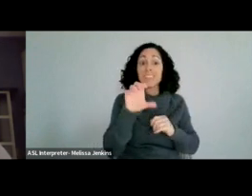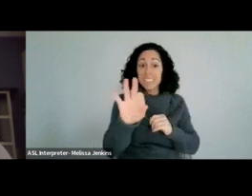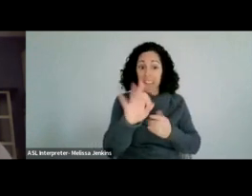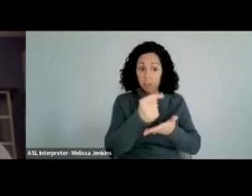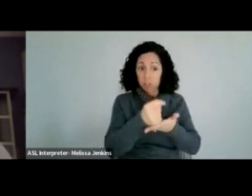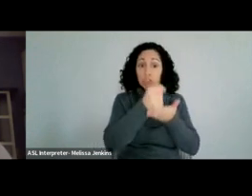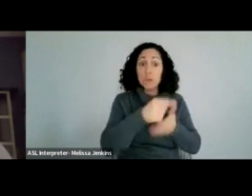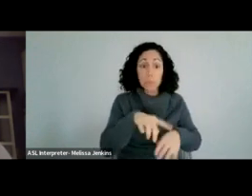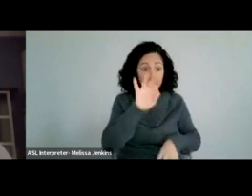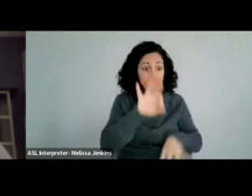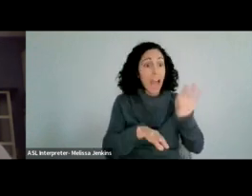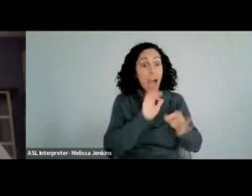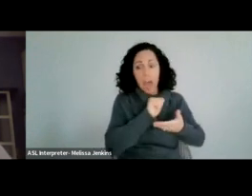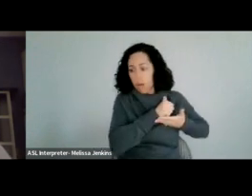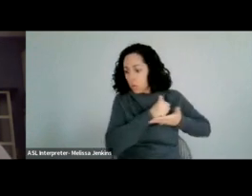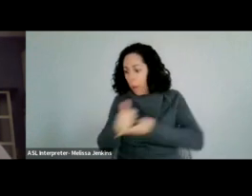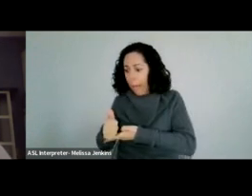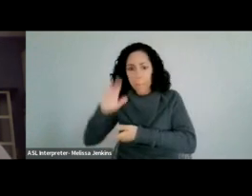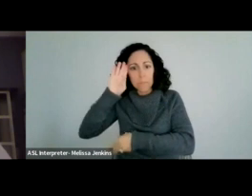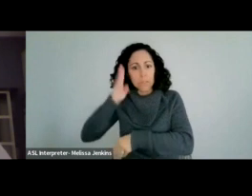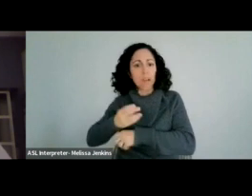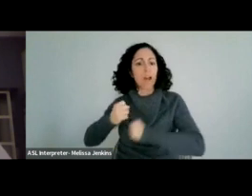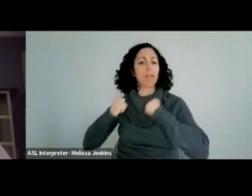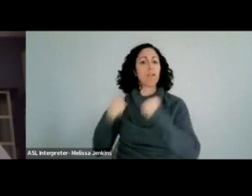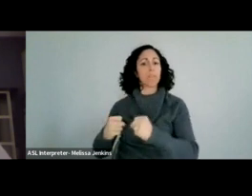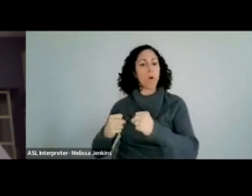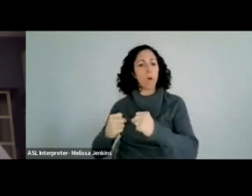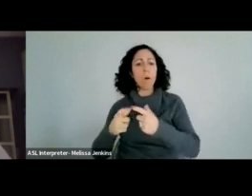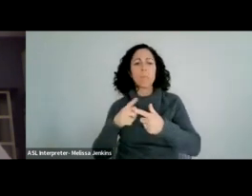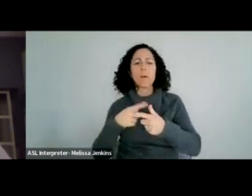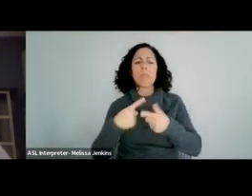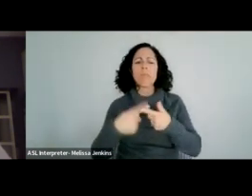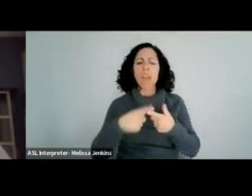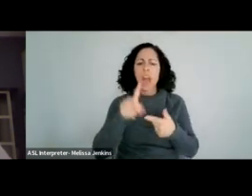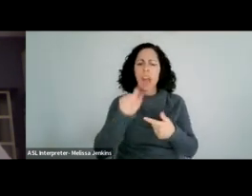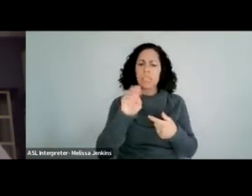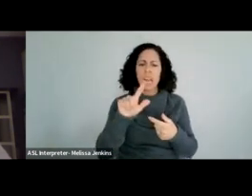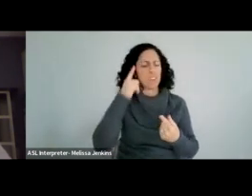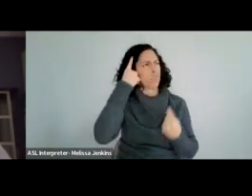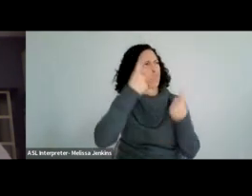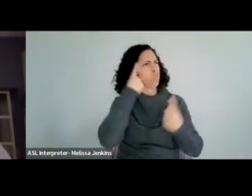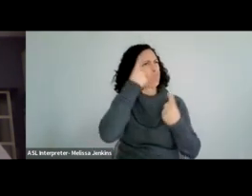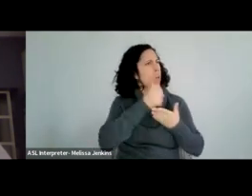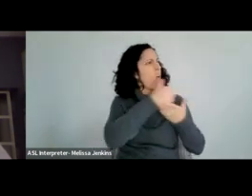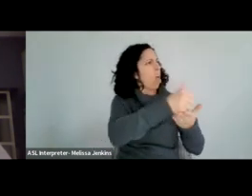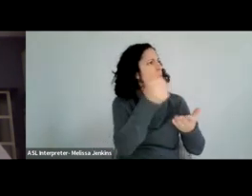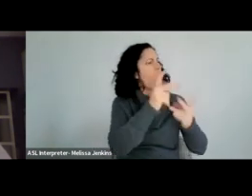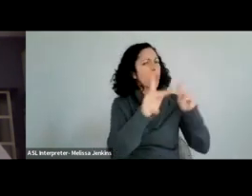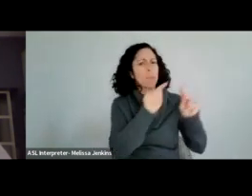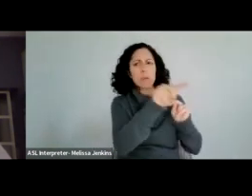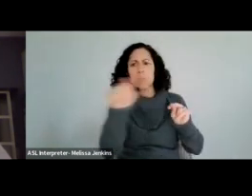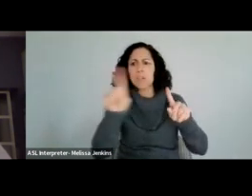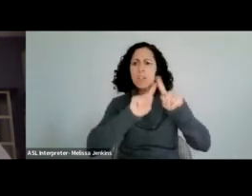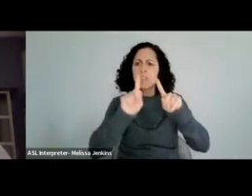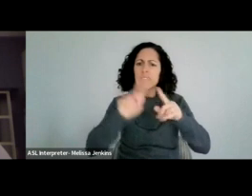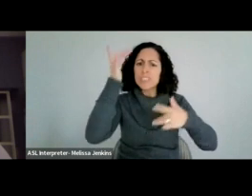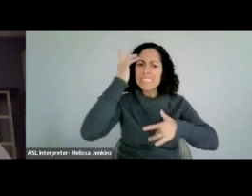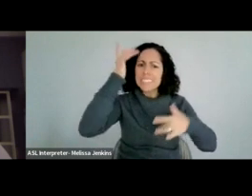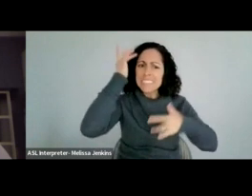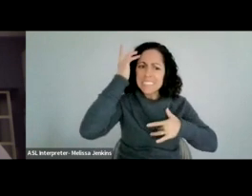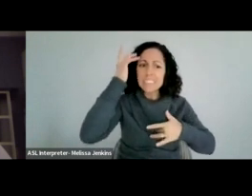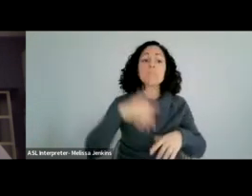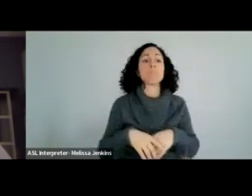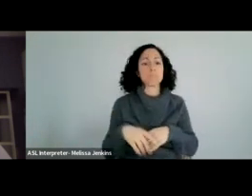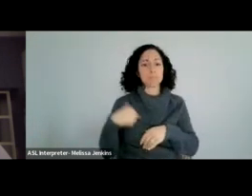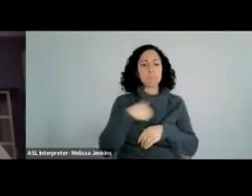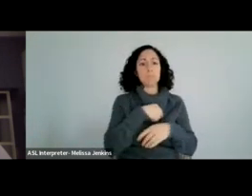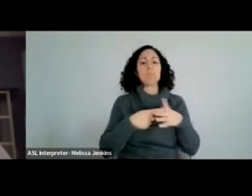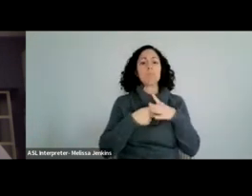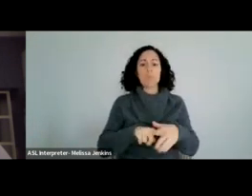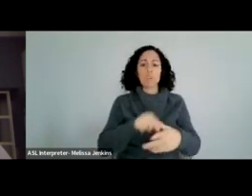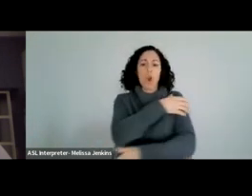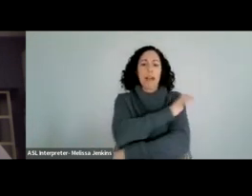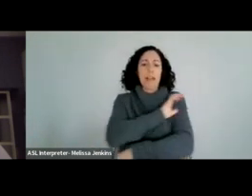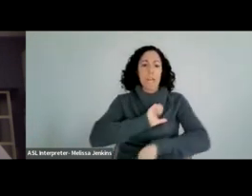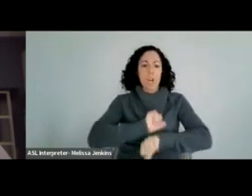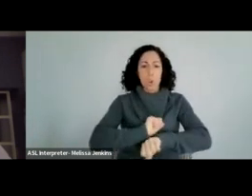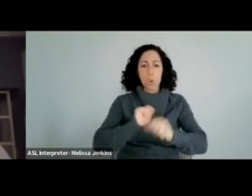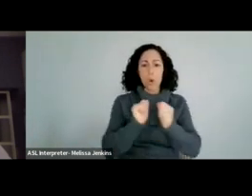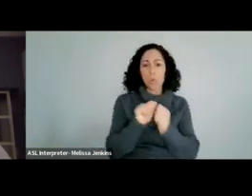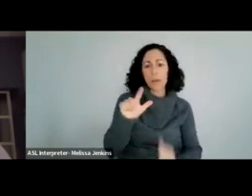At this reflection point for the company, we had started clinical work in Leber Congenital Amaurosis Type 10, or LCA10,